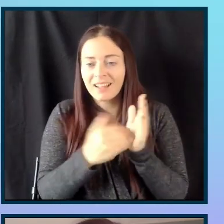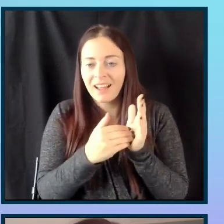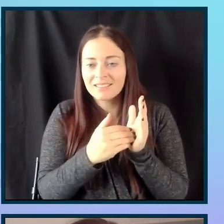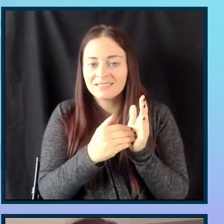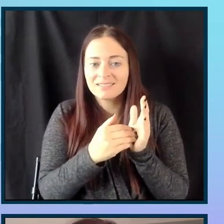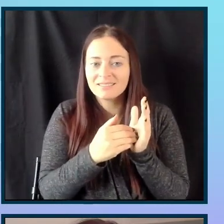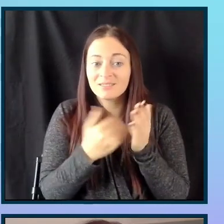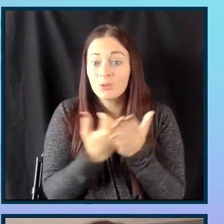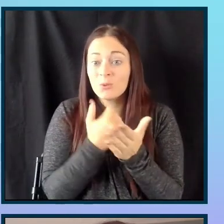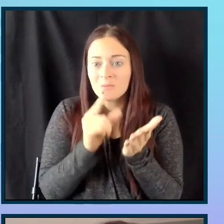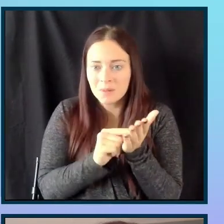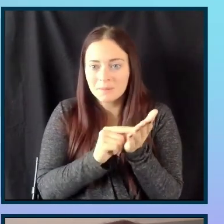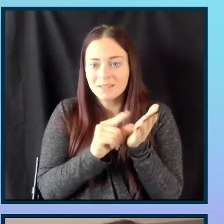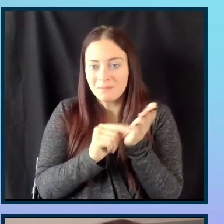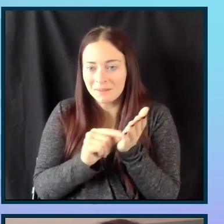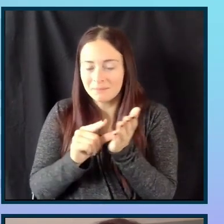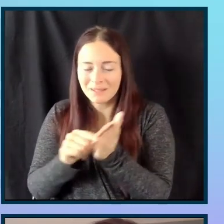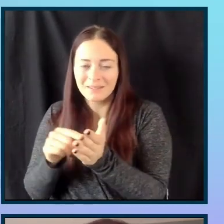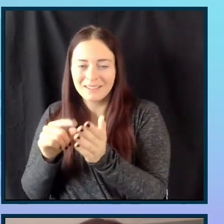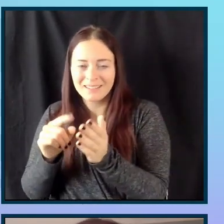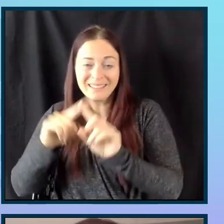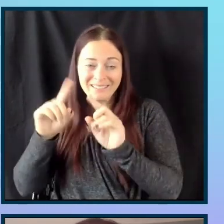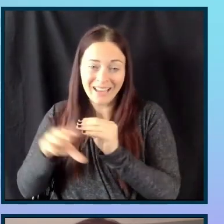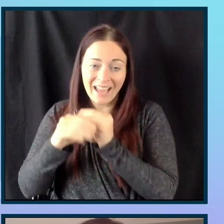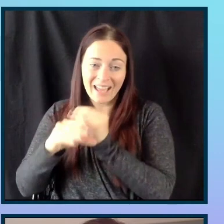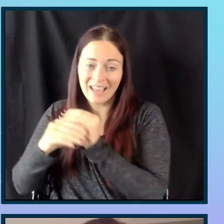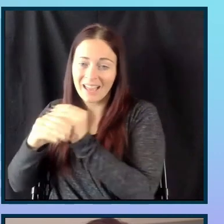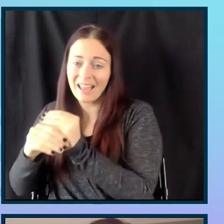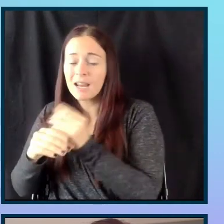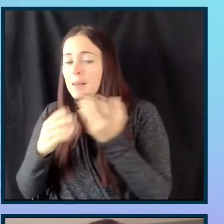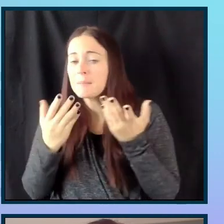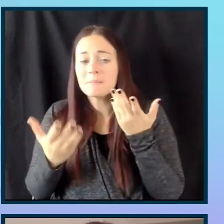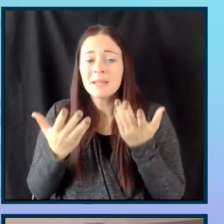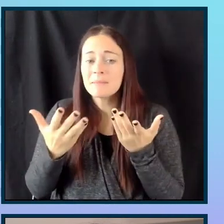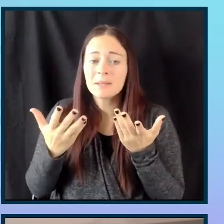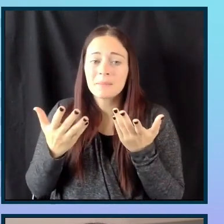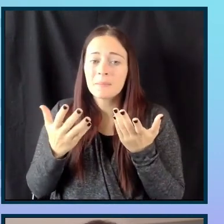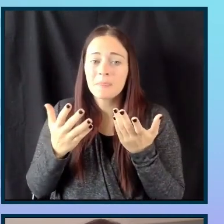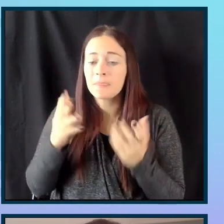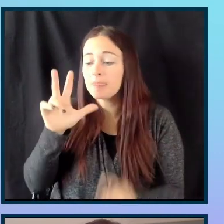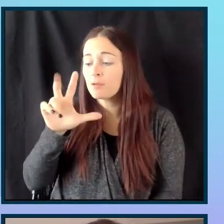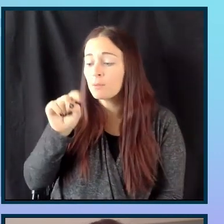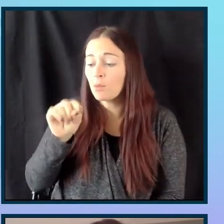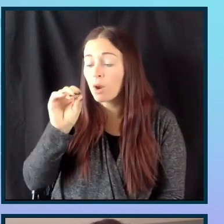a number of years later or it might mean breaking WCAG 3.0 into modules